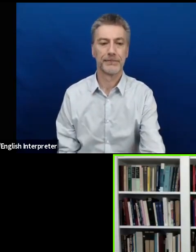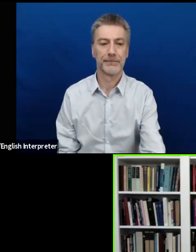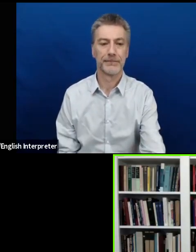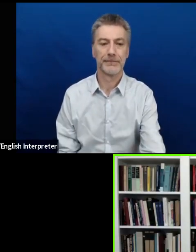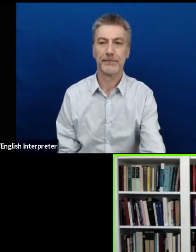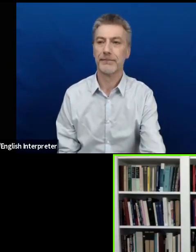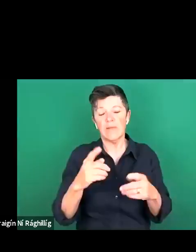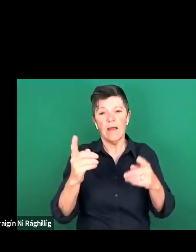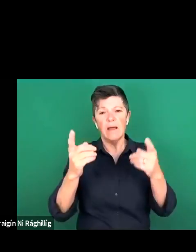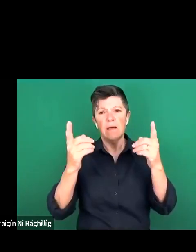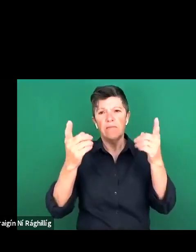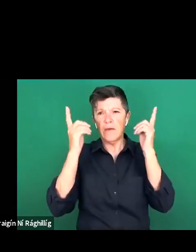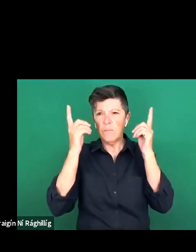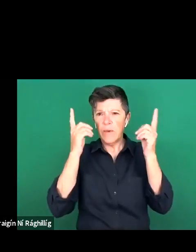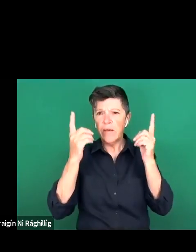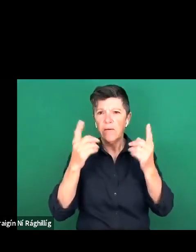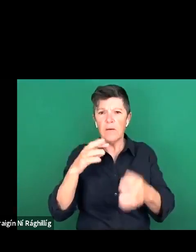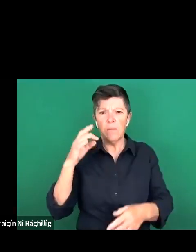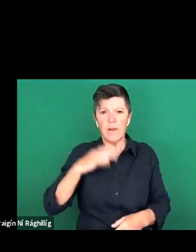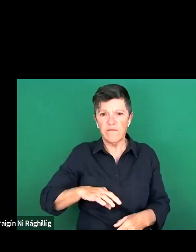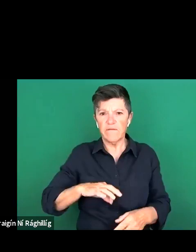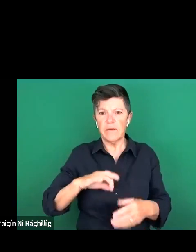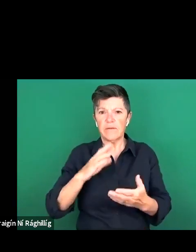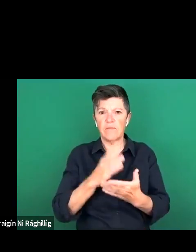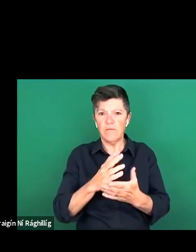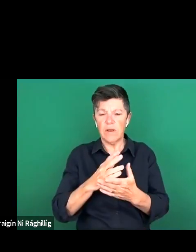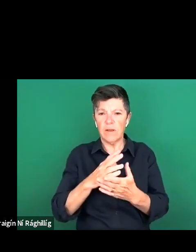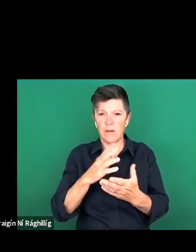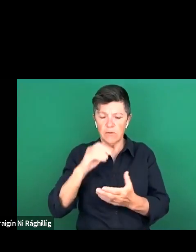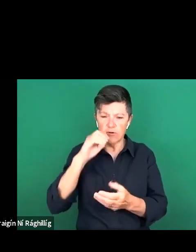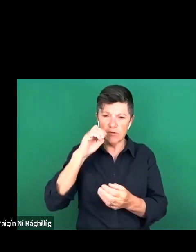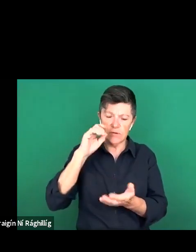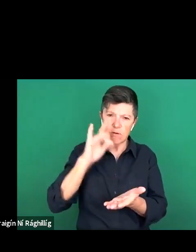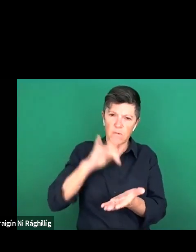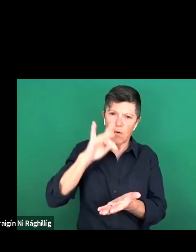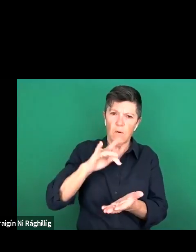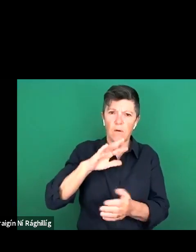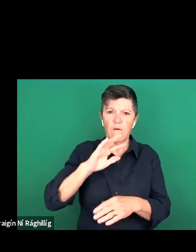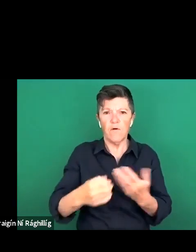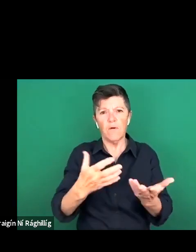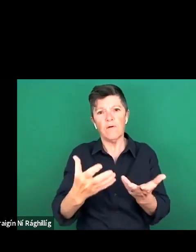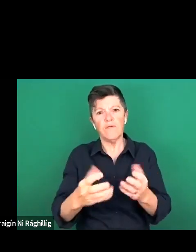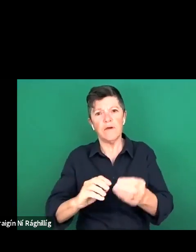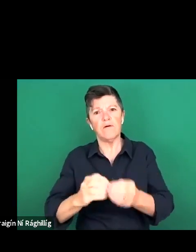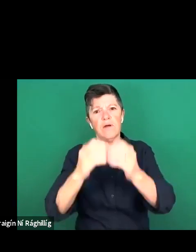colony. This preserves the advantages of colonialism and maintains